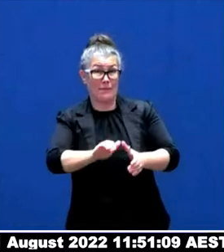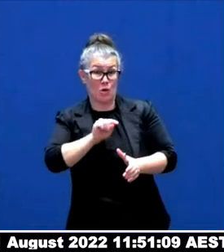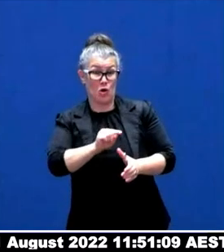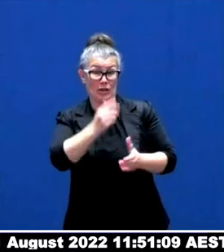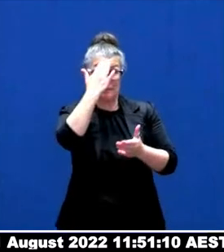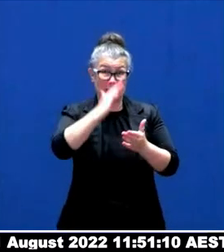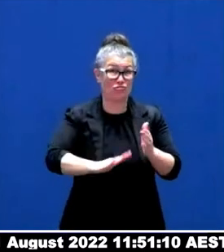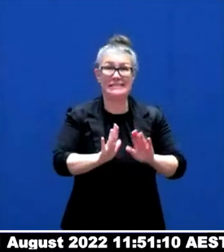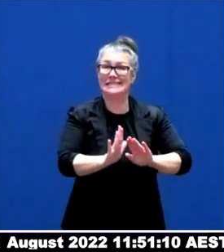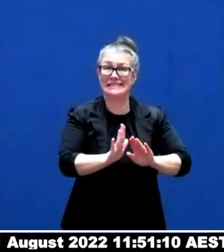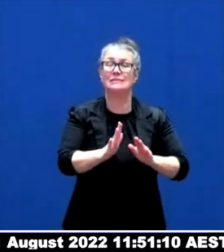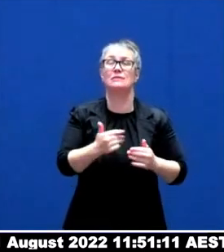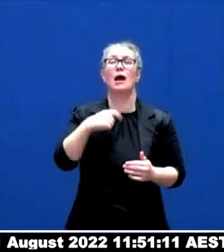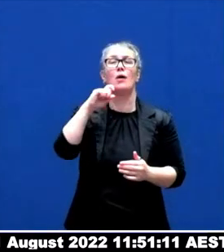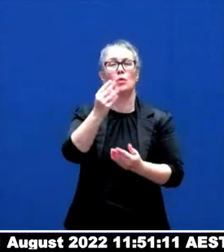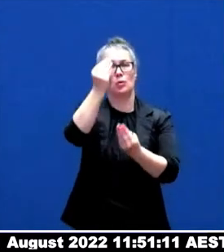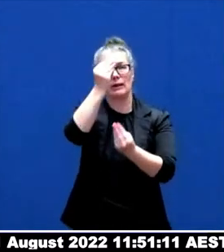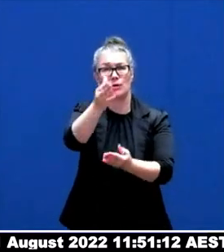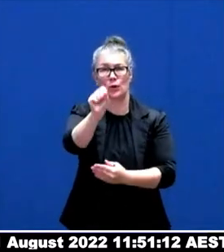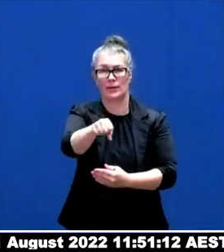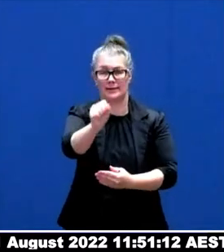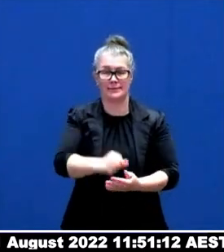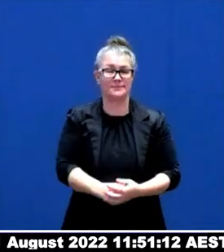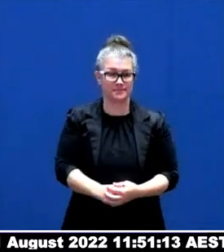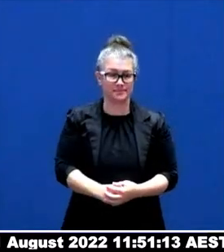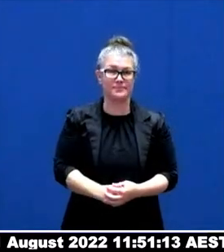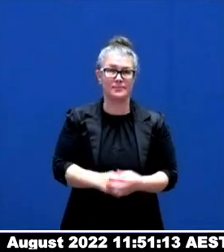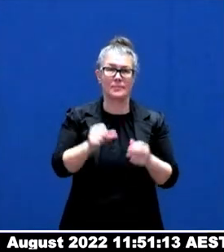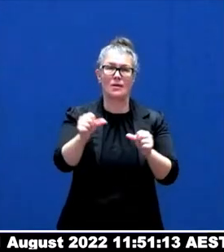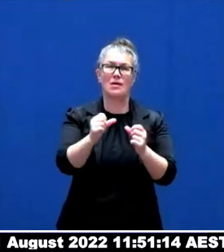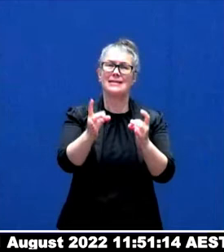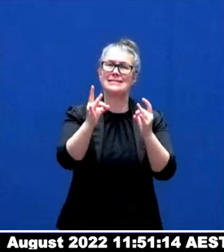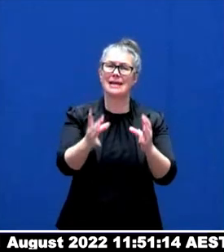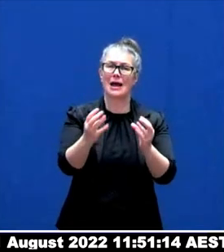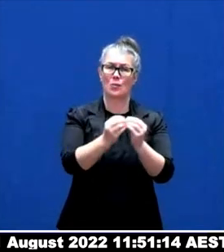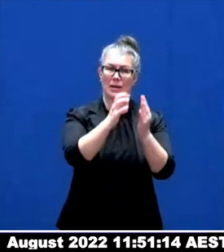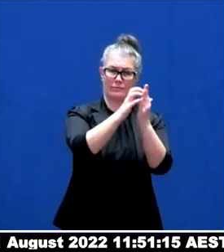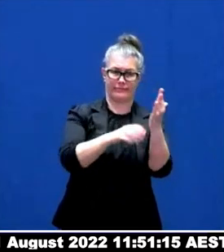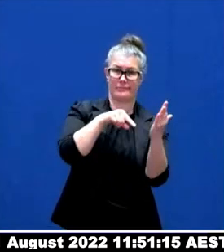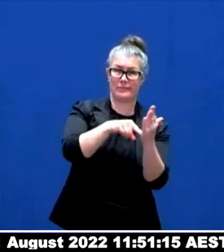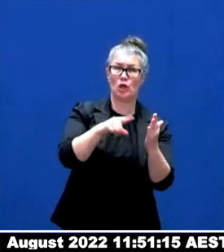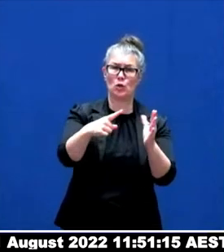is that right? ZOE DENDLE: I will. Alright. Thank you. I want to start with the statement. You are the Acting Executive